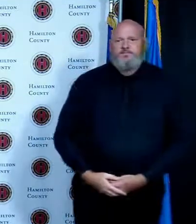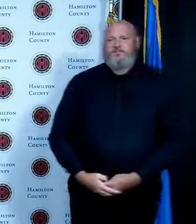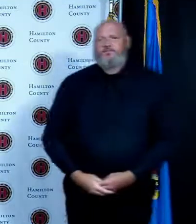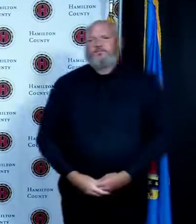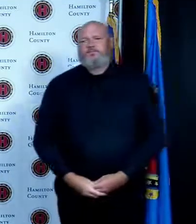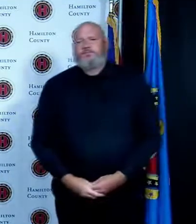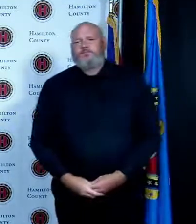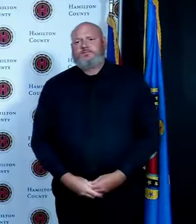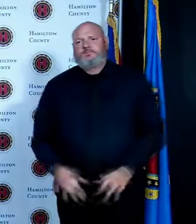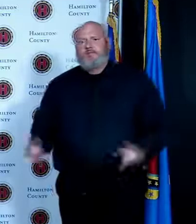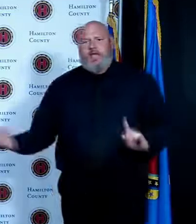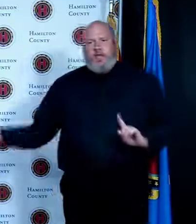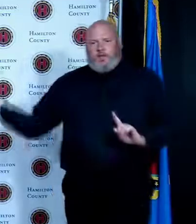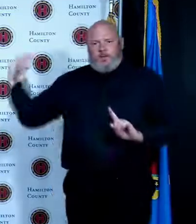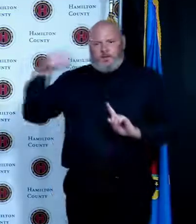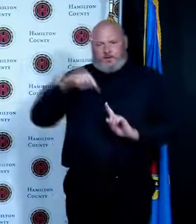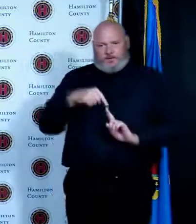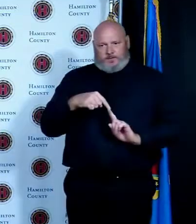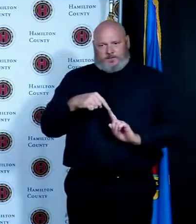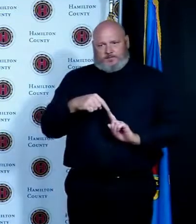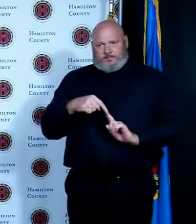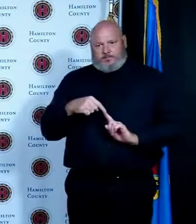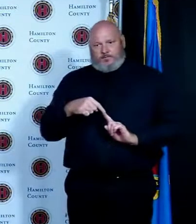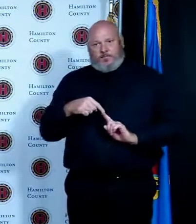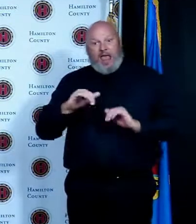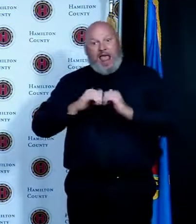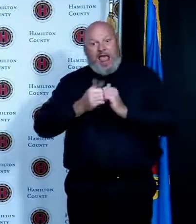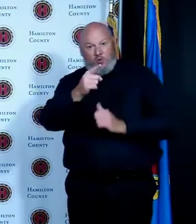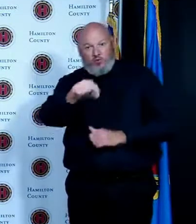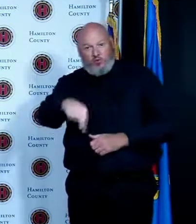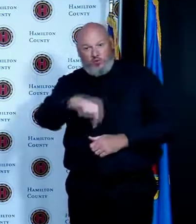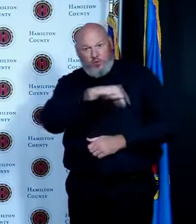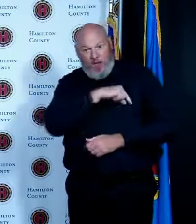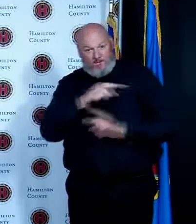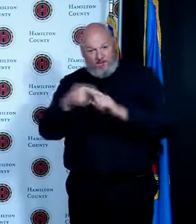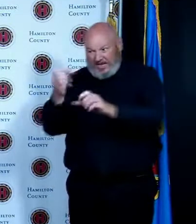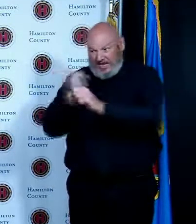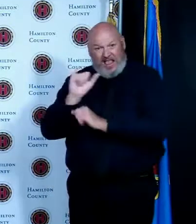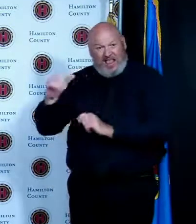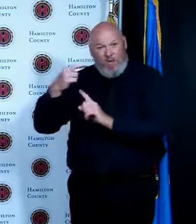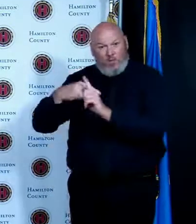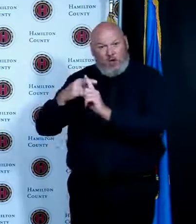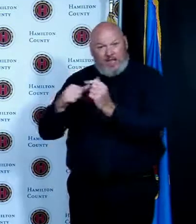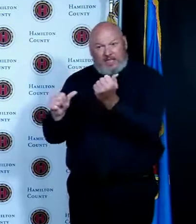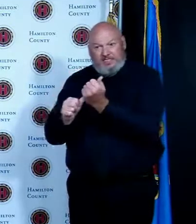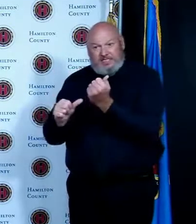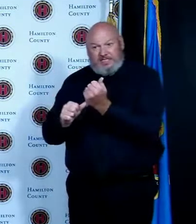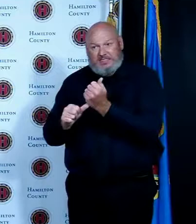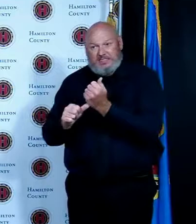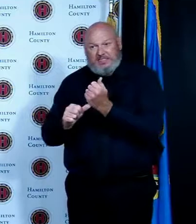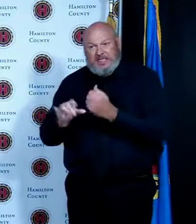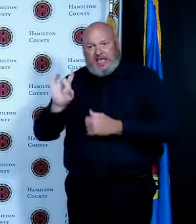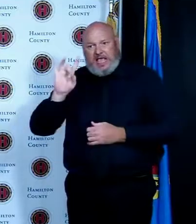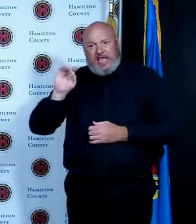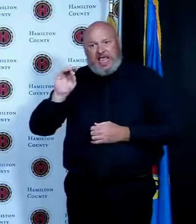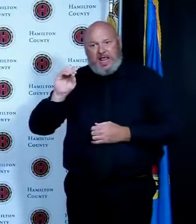one of the qualifiers for the rental assistance program i mentioned 80 percent of AMI uh area medium income